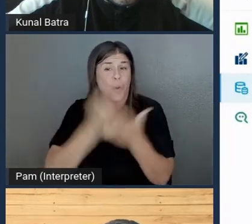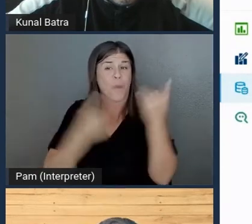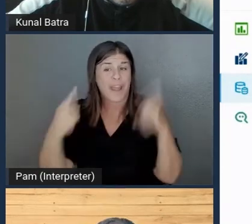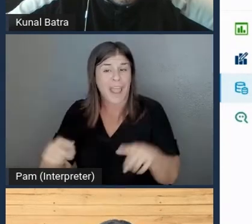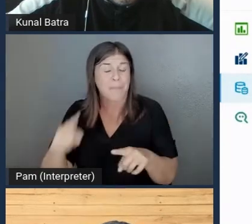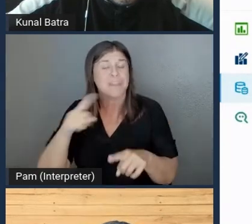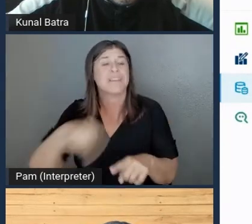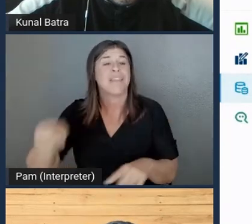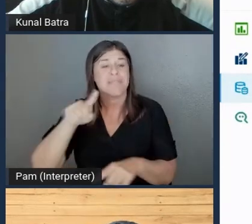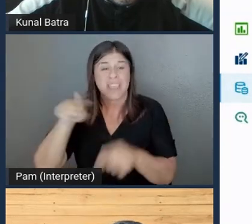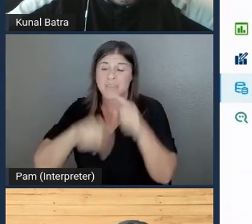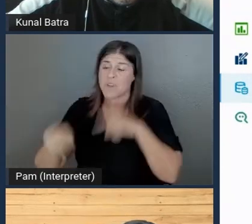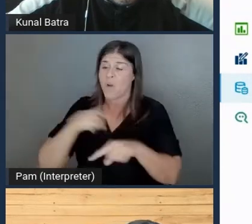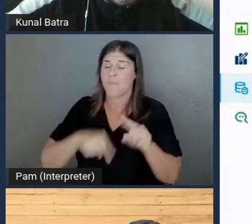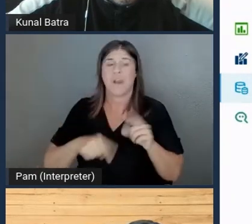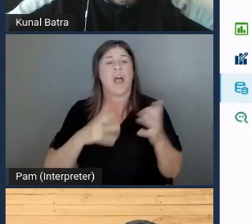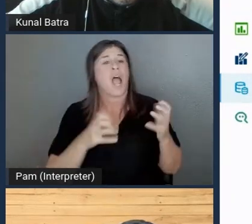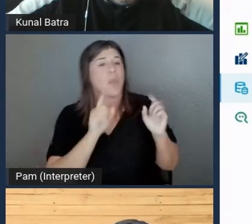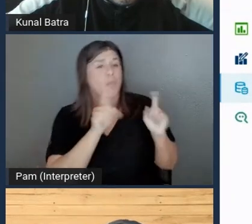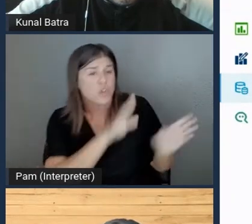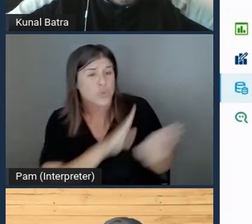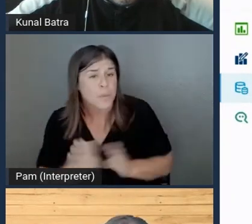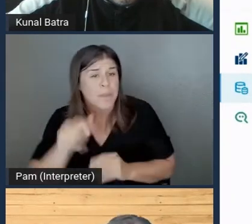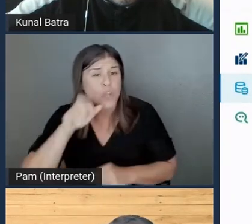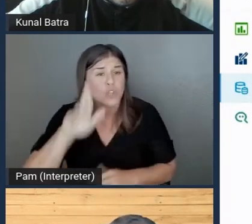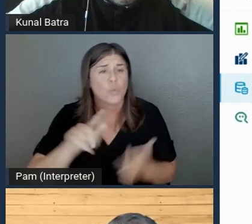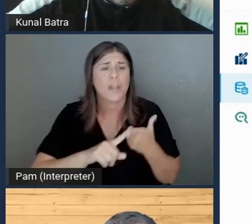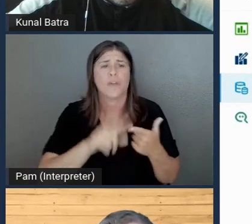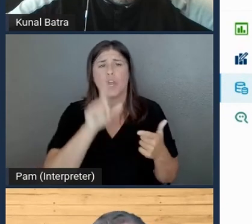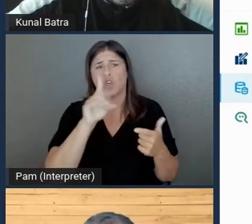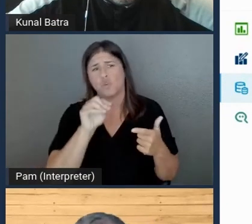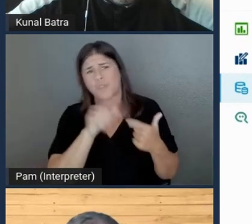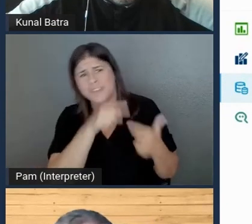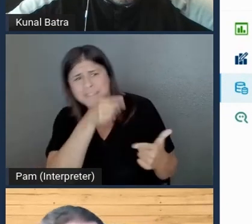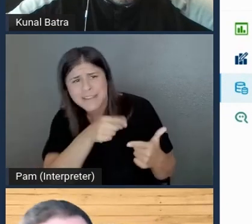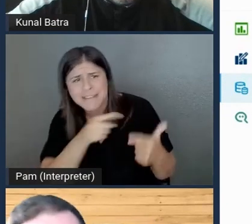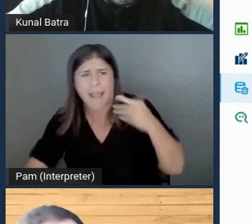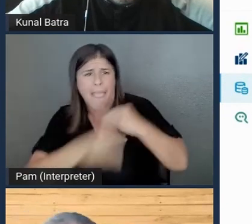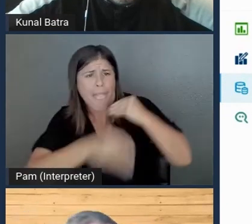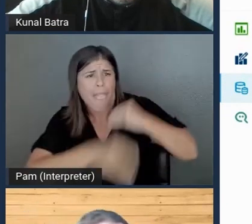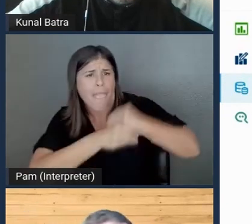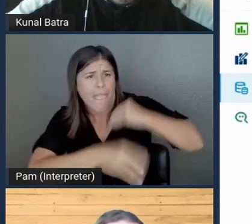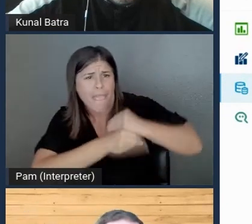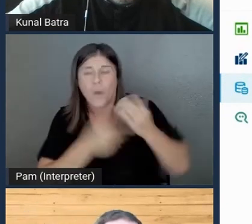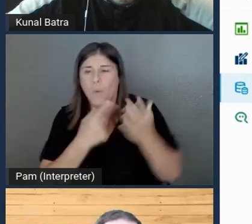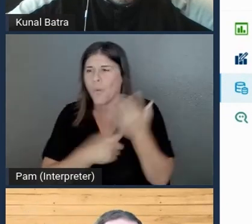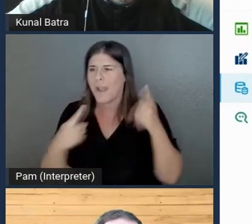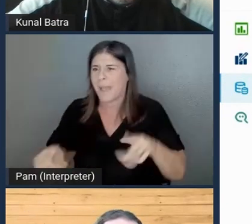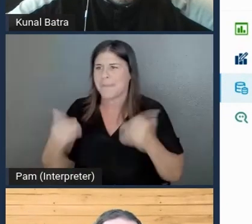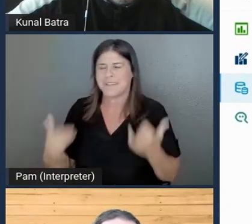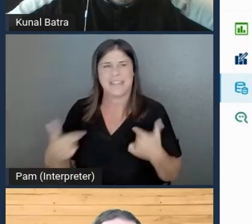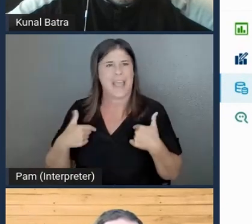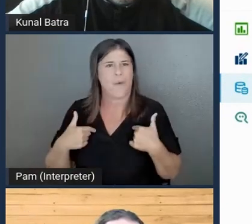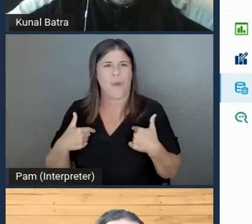and asking for it. And wants you to prepare this query and wants you to do this ETL. And what ends up happening is now, I can't do my job